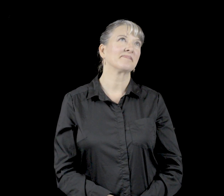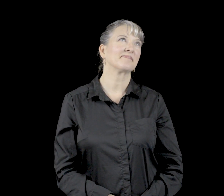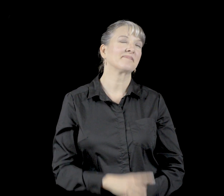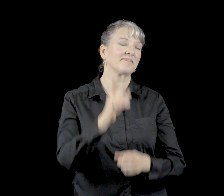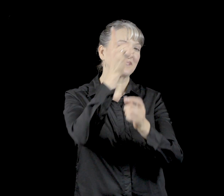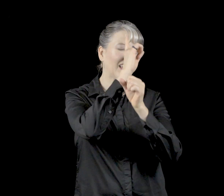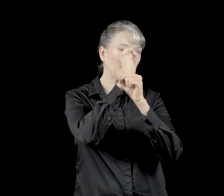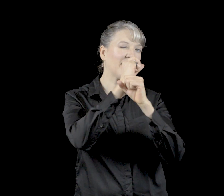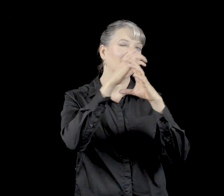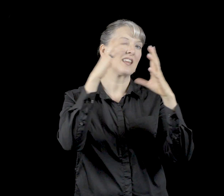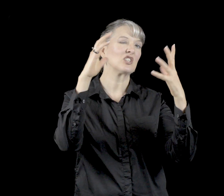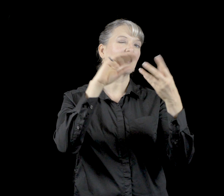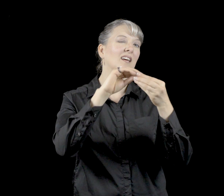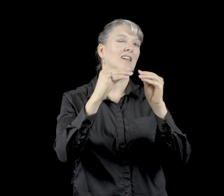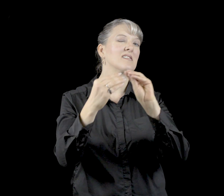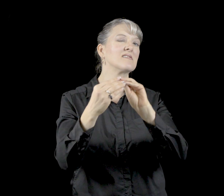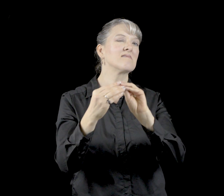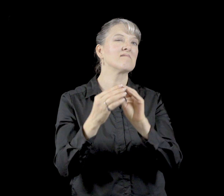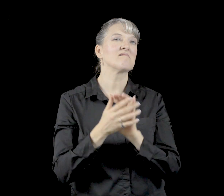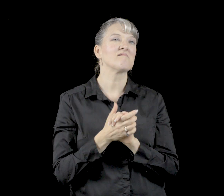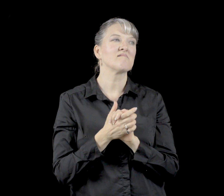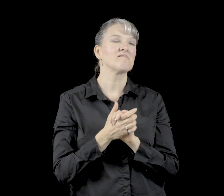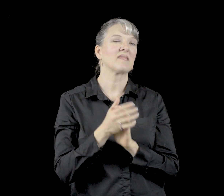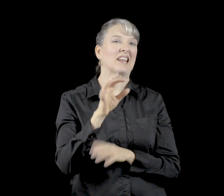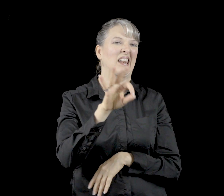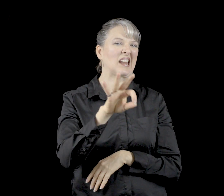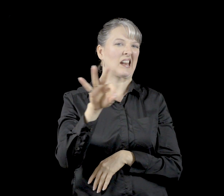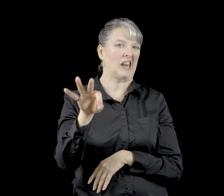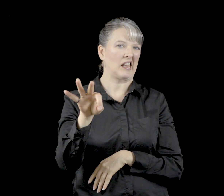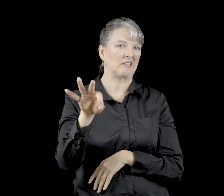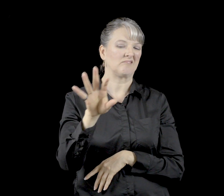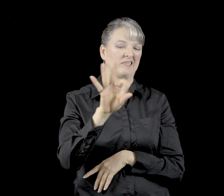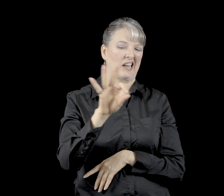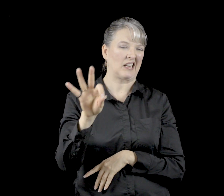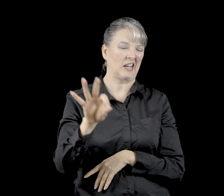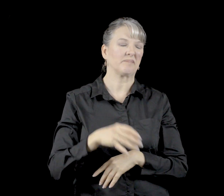Envision the number 99.